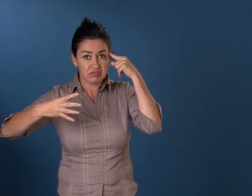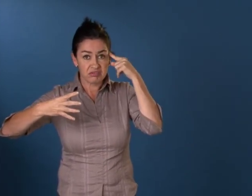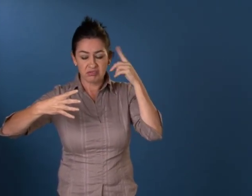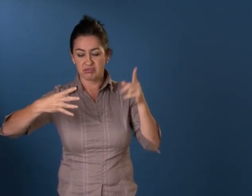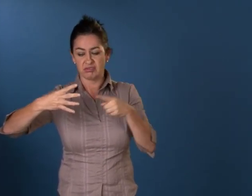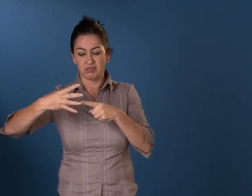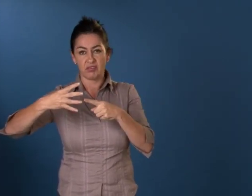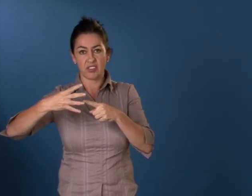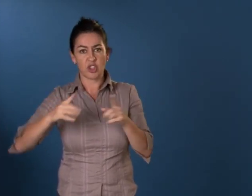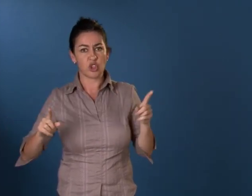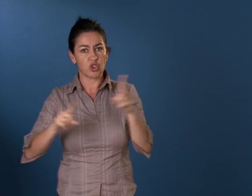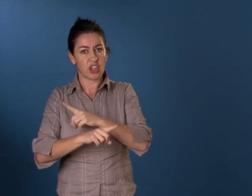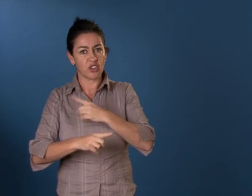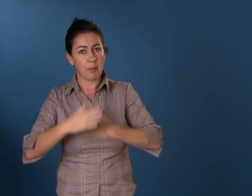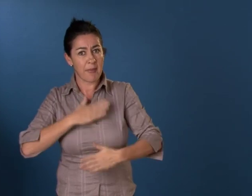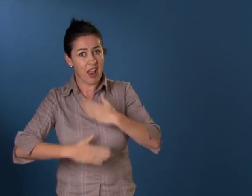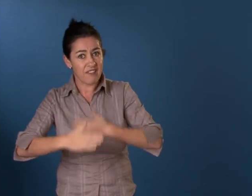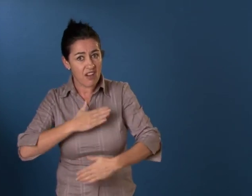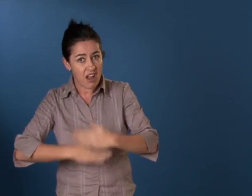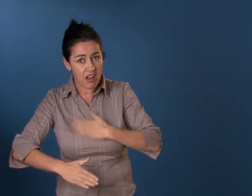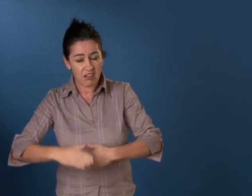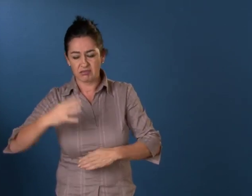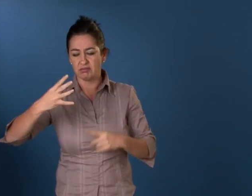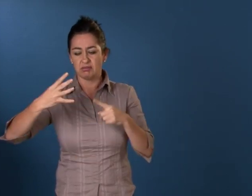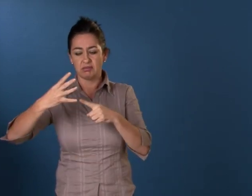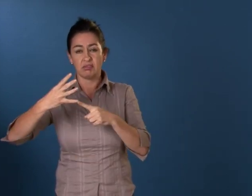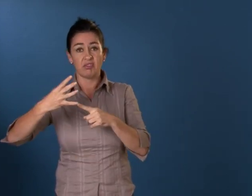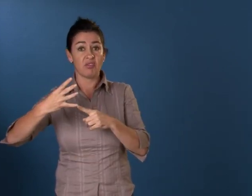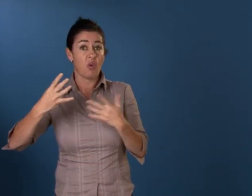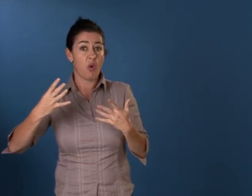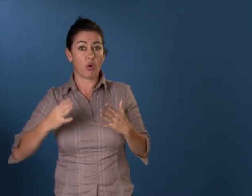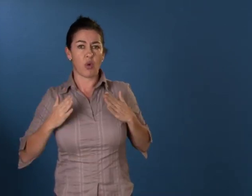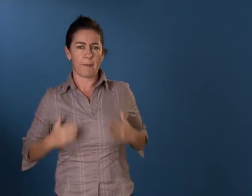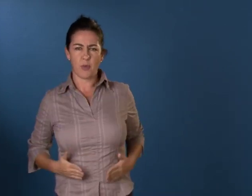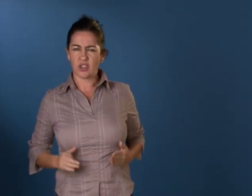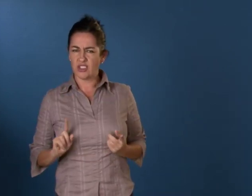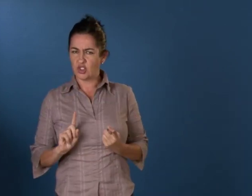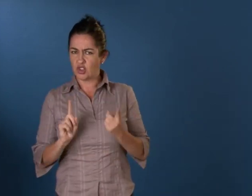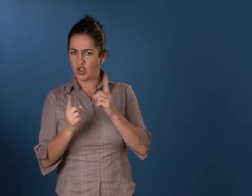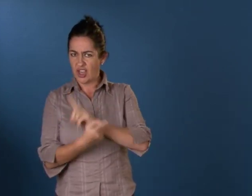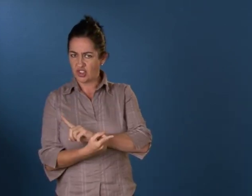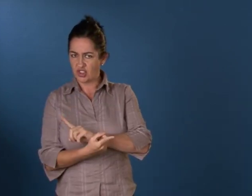second category, thoughts; third category, changes in behaviour; and the last category,